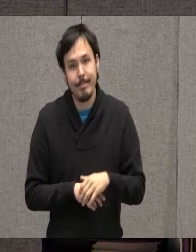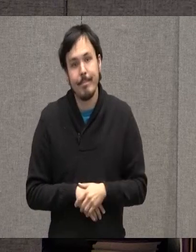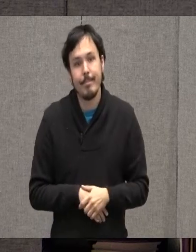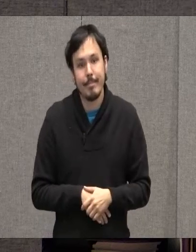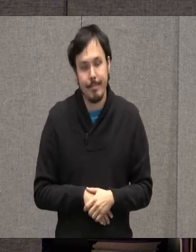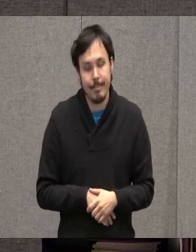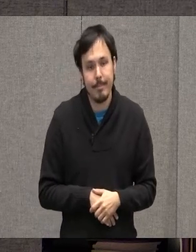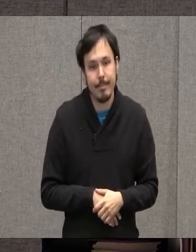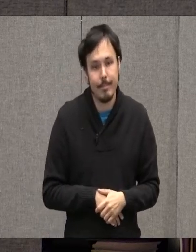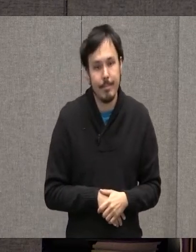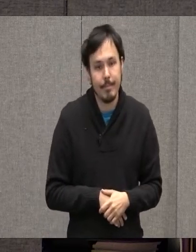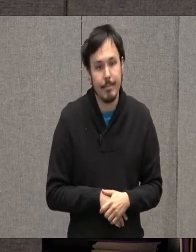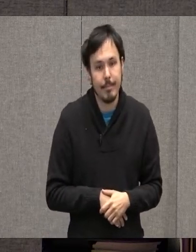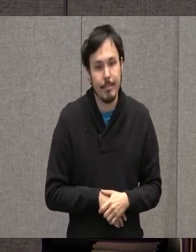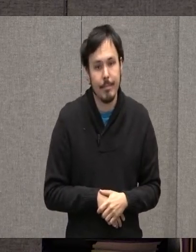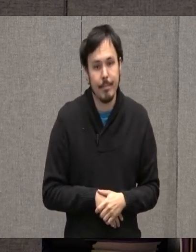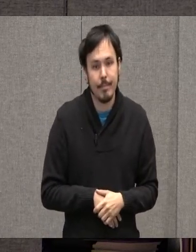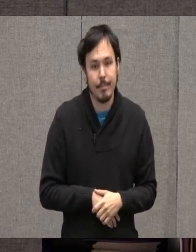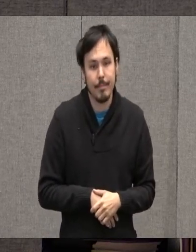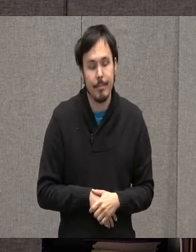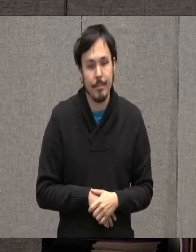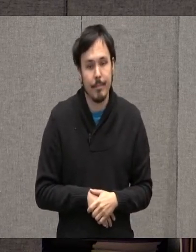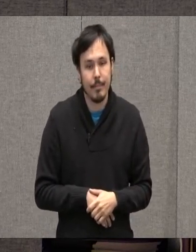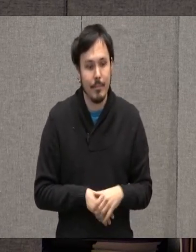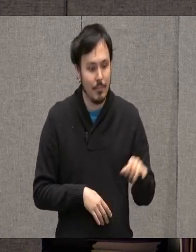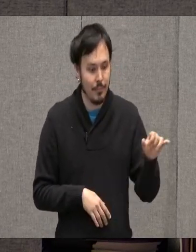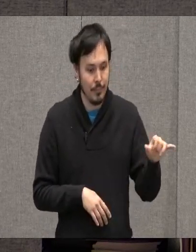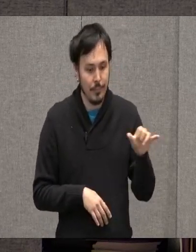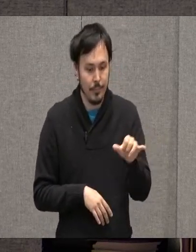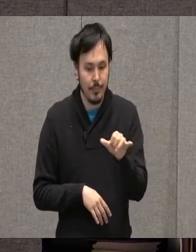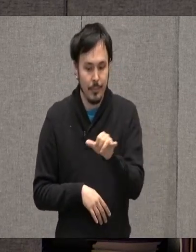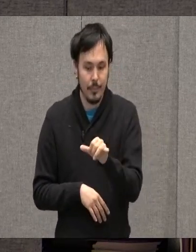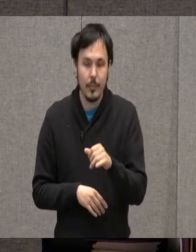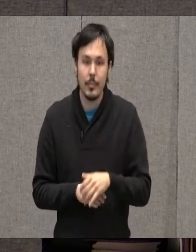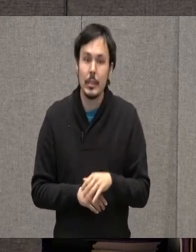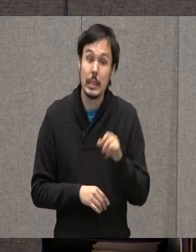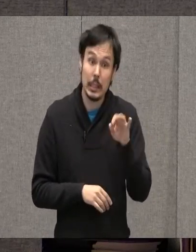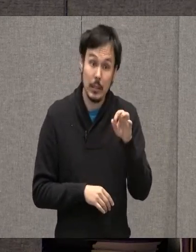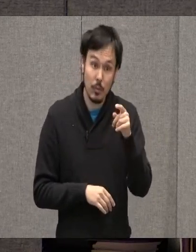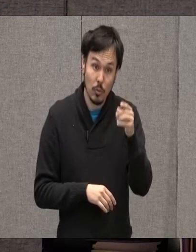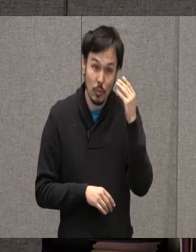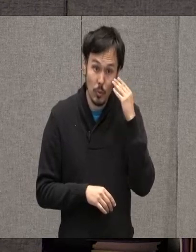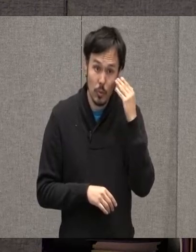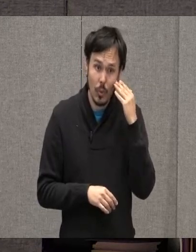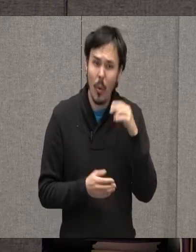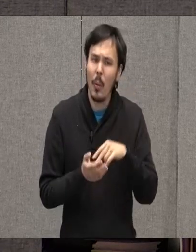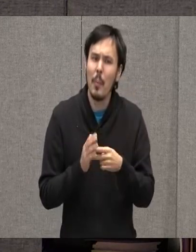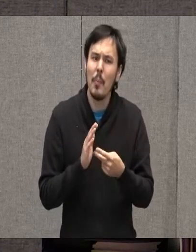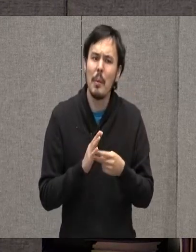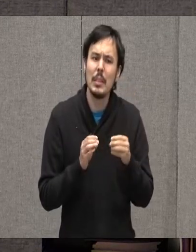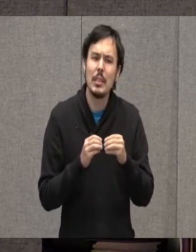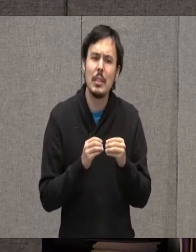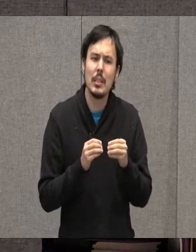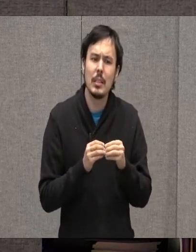Same thing here right, so then if we know that what is this number going to be, do you think?